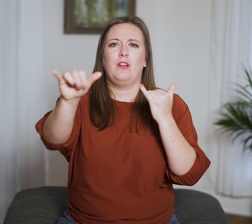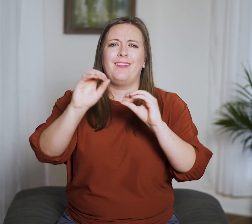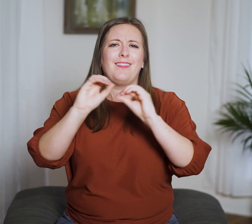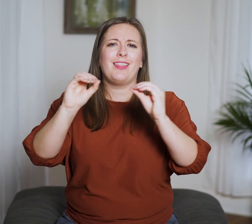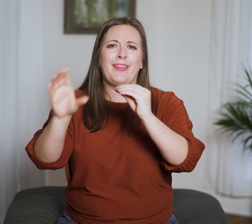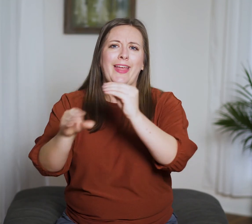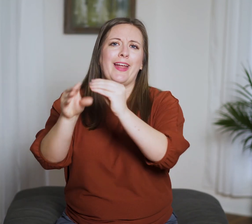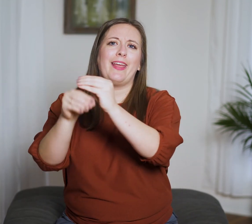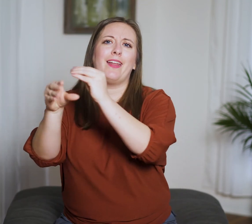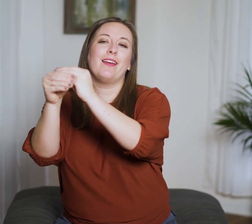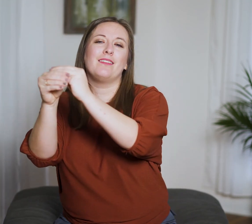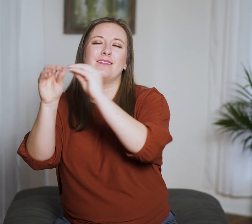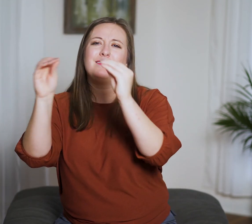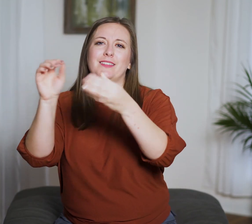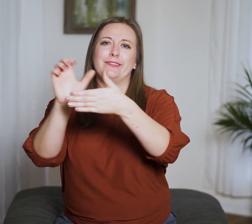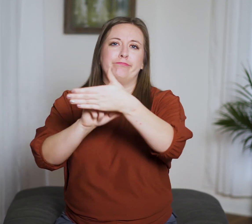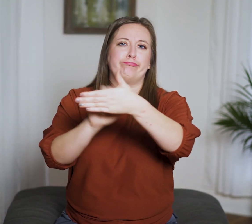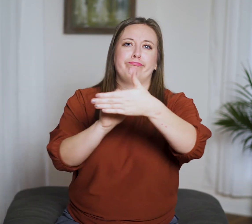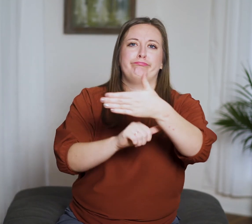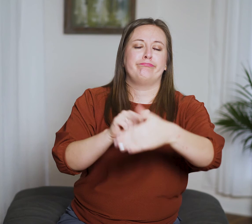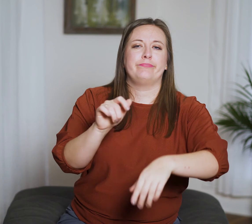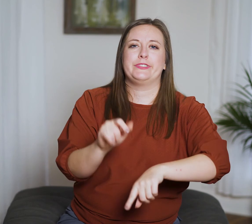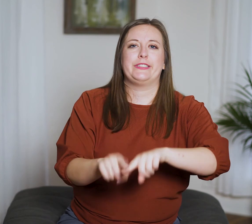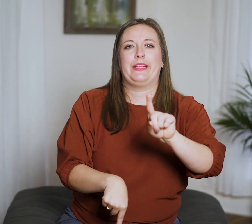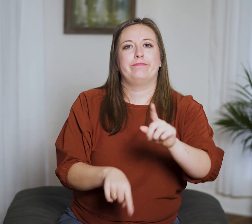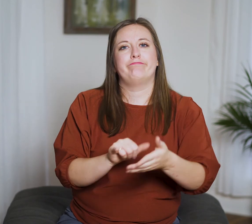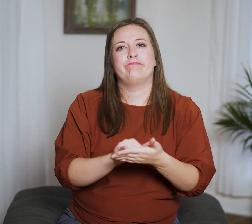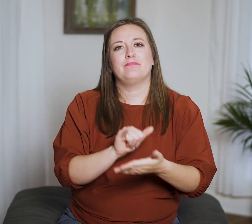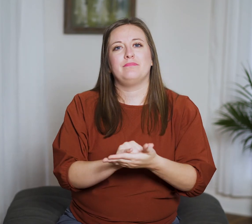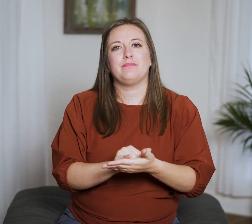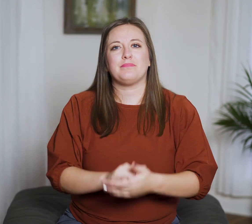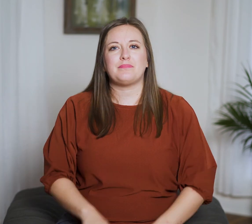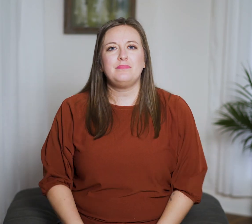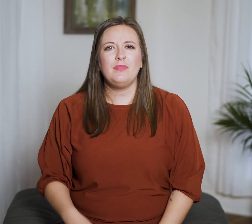nothing can be added to it, nor anything taken from it” (3:14).